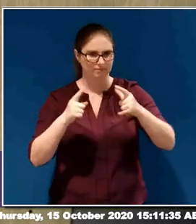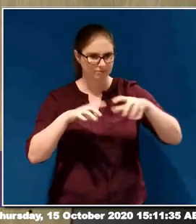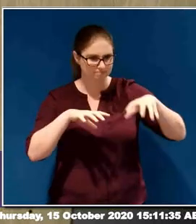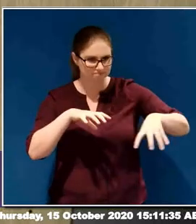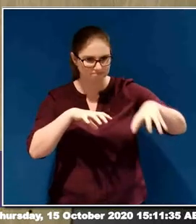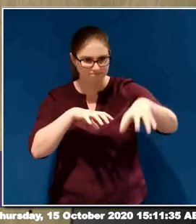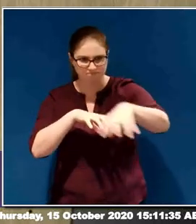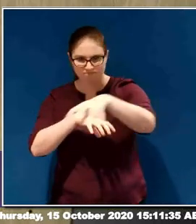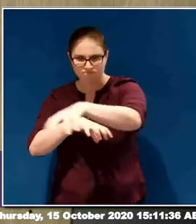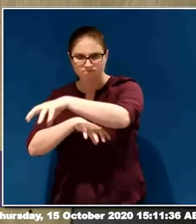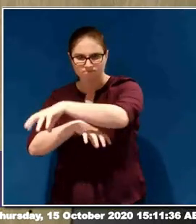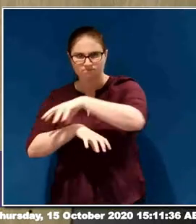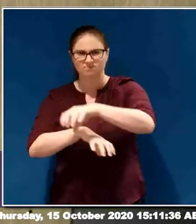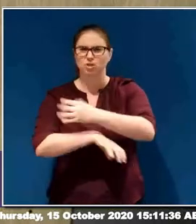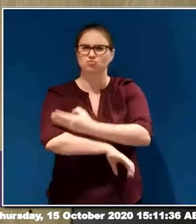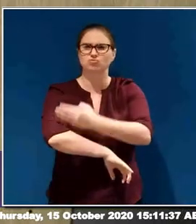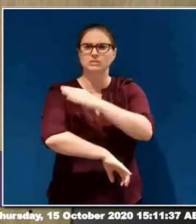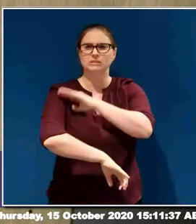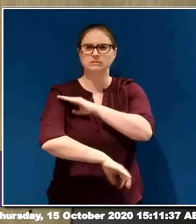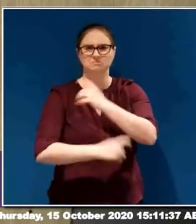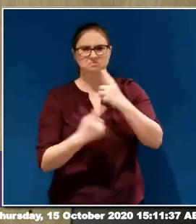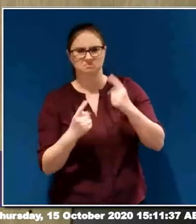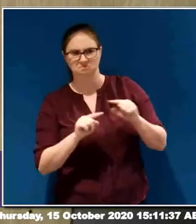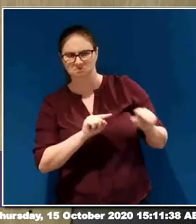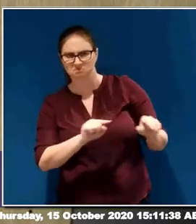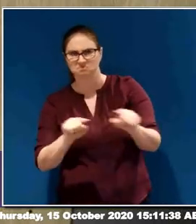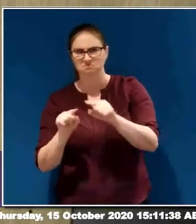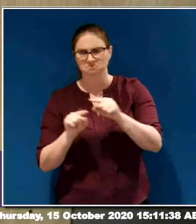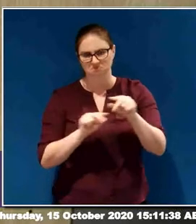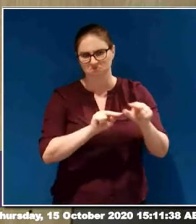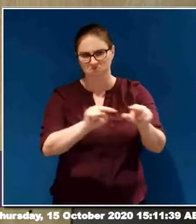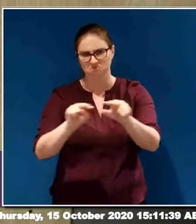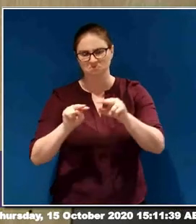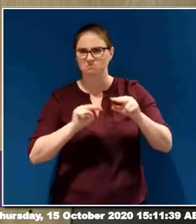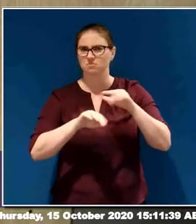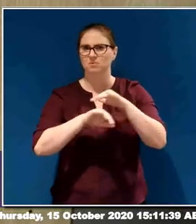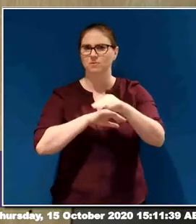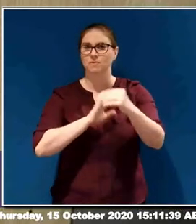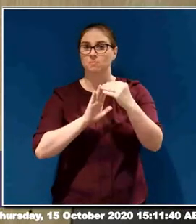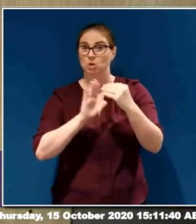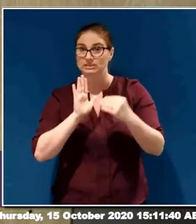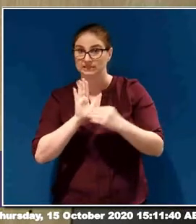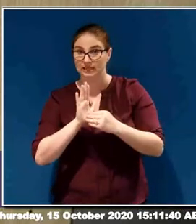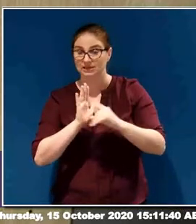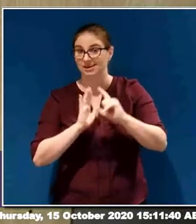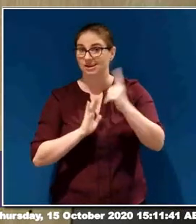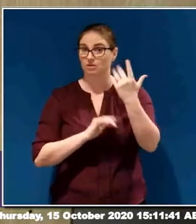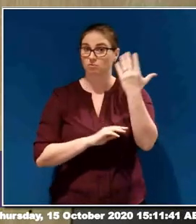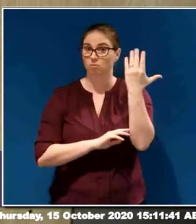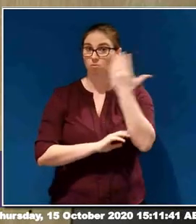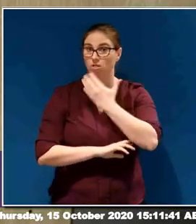schooling practices in the development of disruptive students' behaviour and the